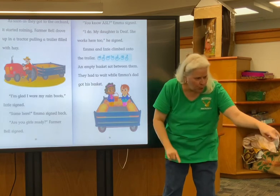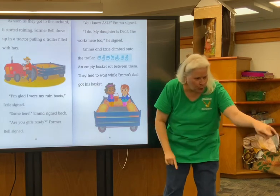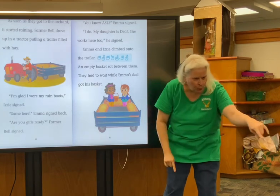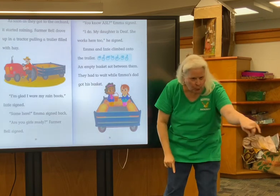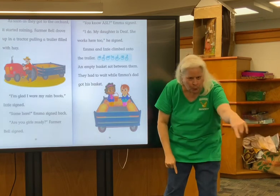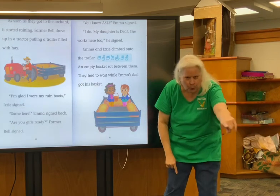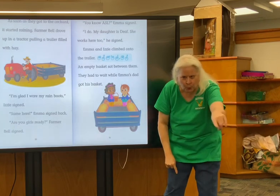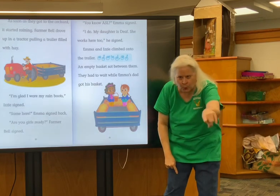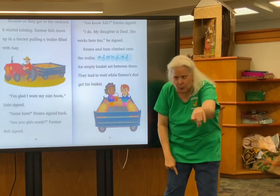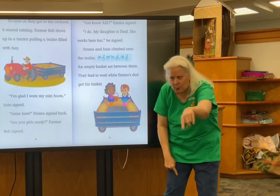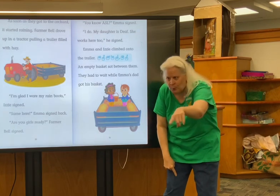Are you guys deaf?